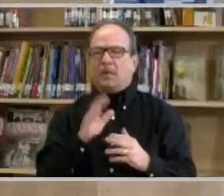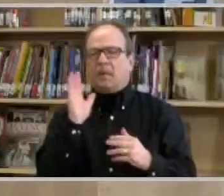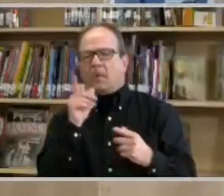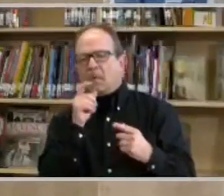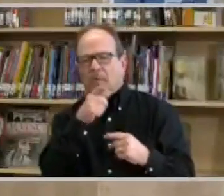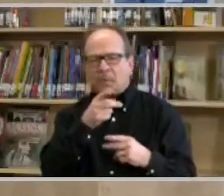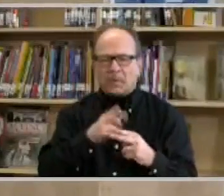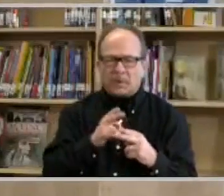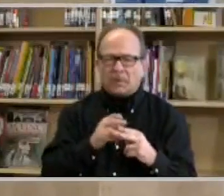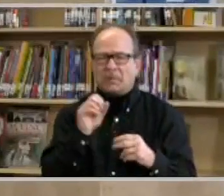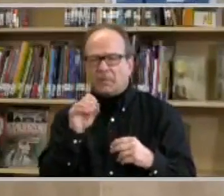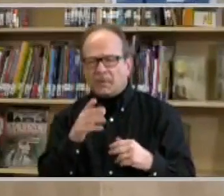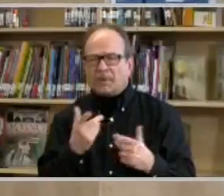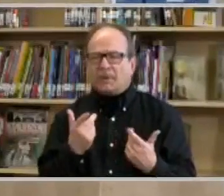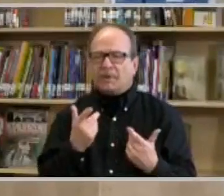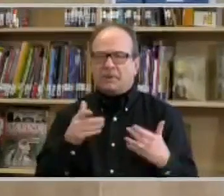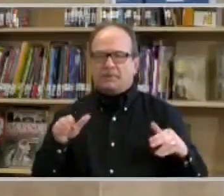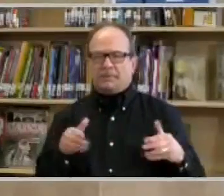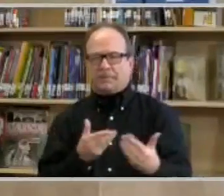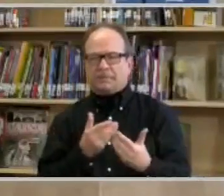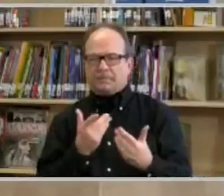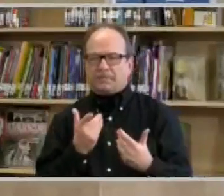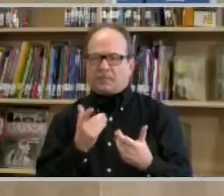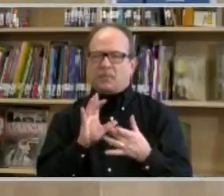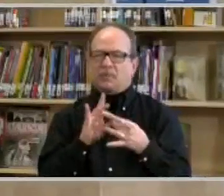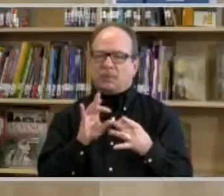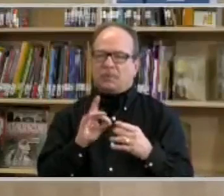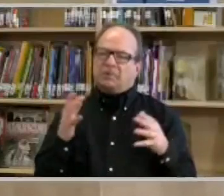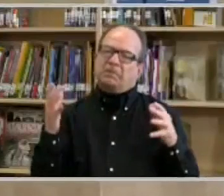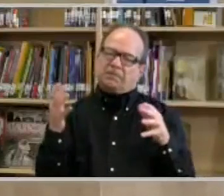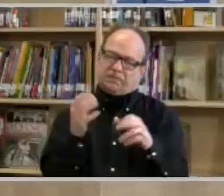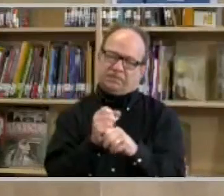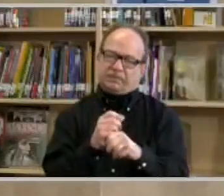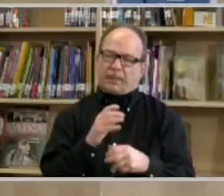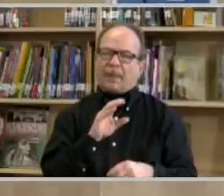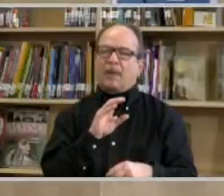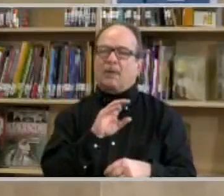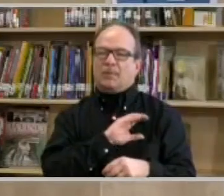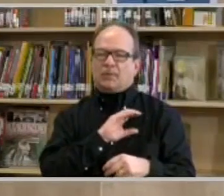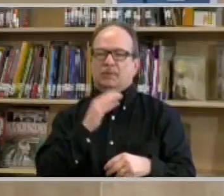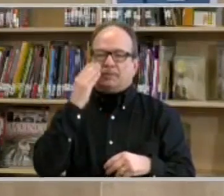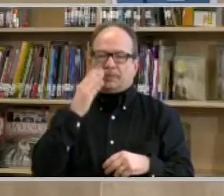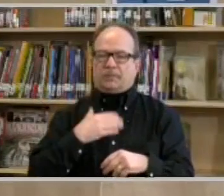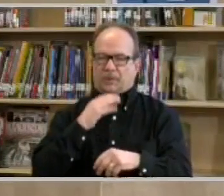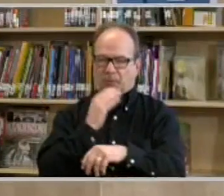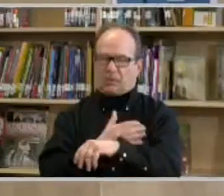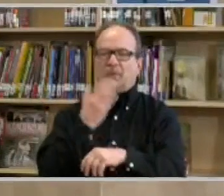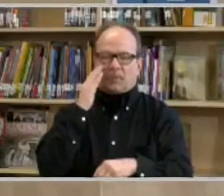THE NIGHT PLACE SAID HERE DEATION PLACES HERE IN TOWN. SHE WAS TALKING TO A POLICEMAN AND SHE WAS LIKE WHO ARE YOU,